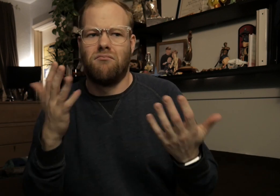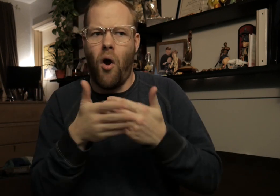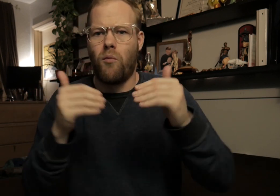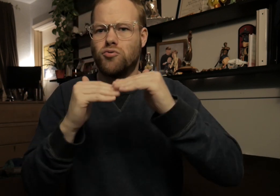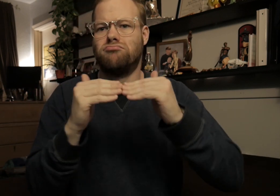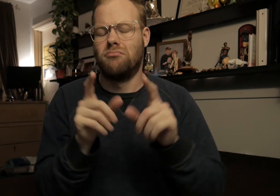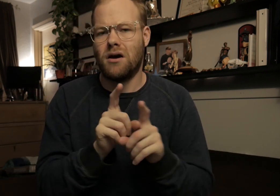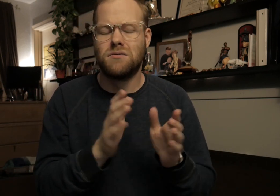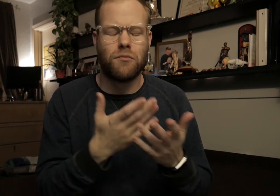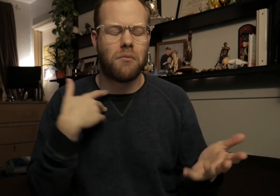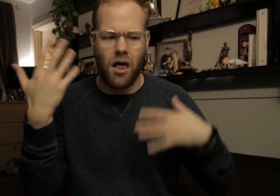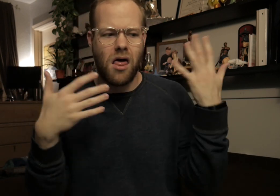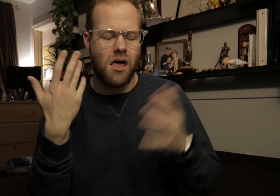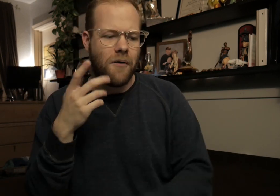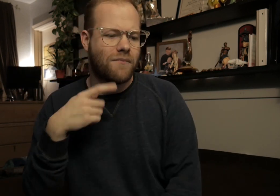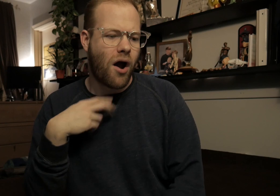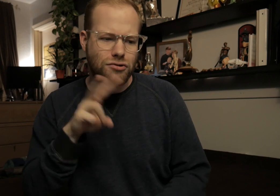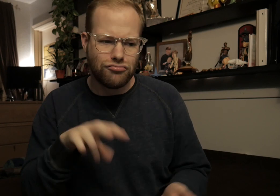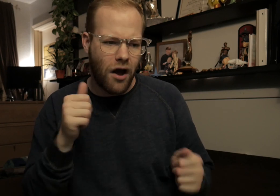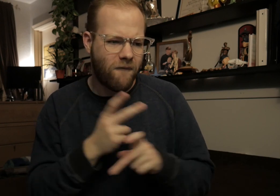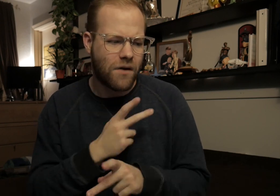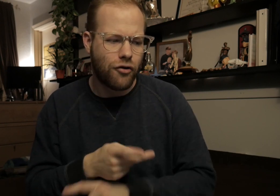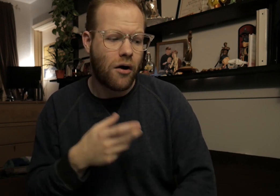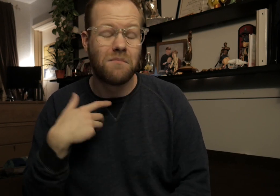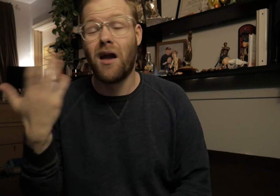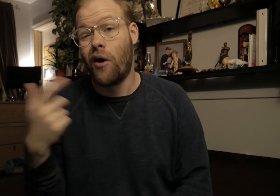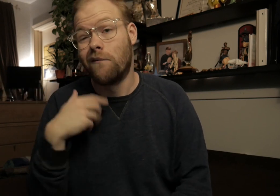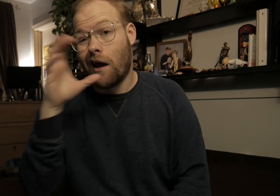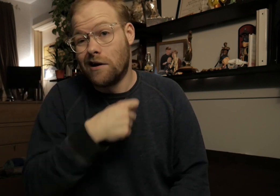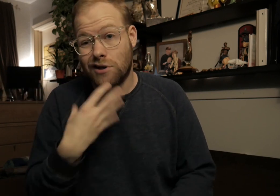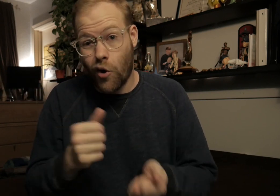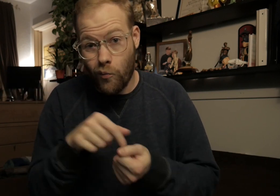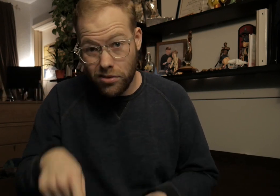almost equal to the book. I was trying to figure it out, and I guess I'll go with this.